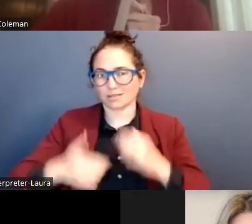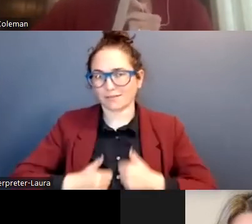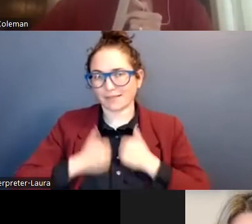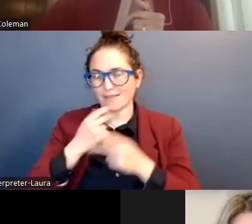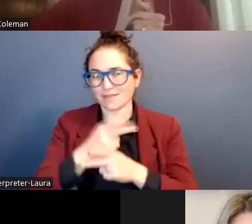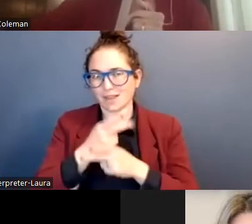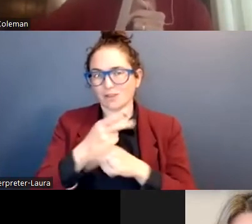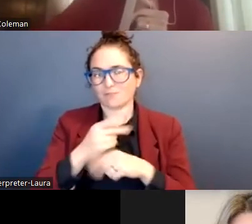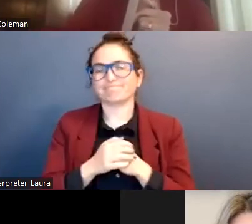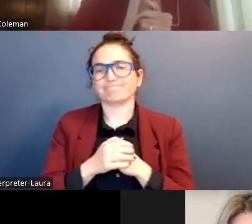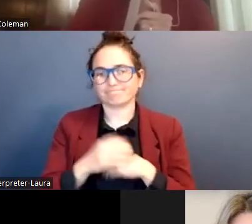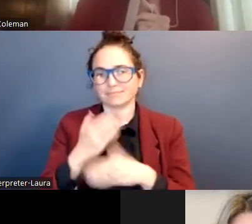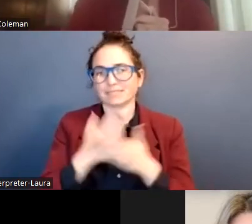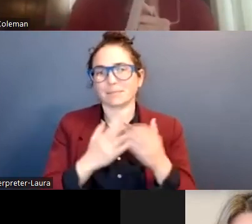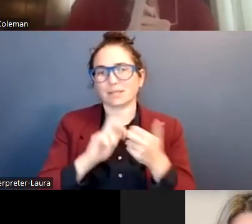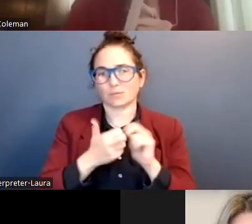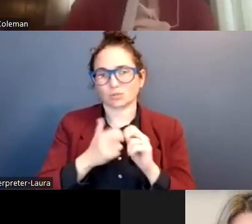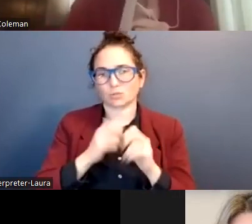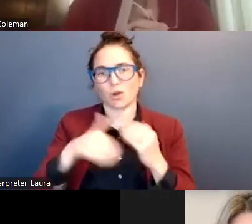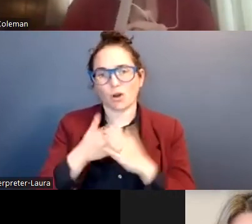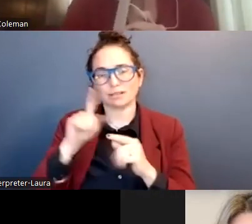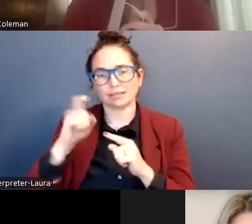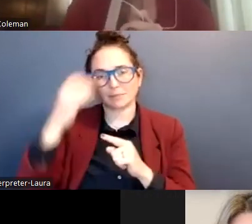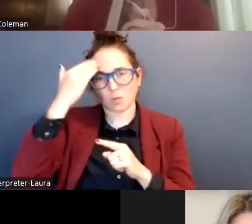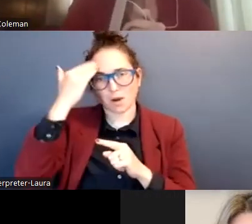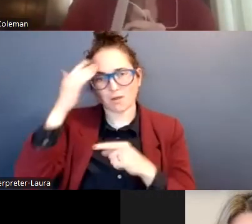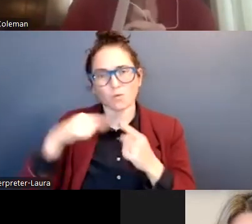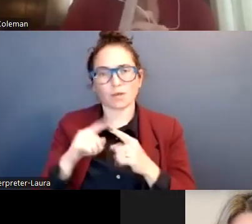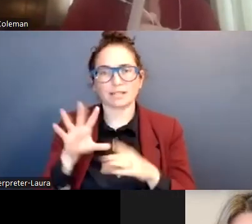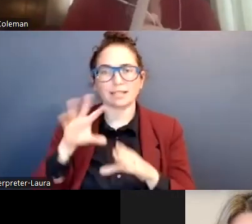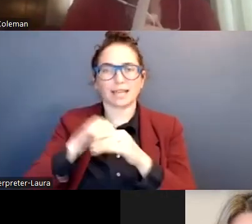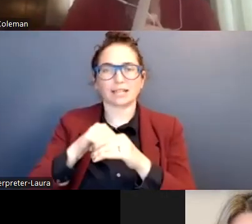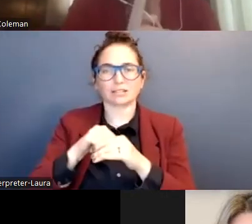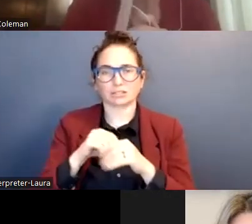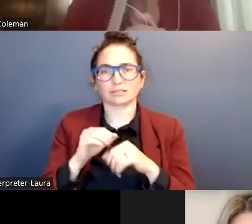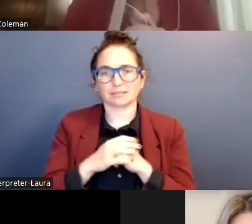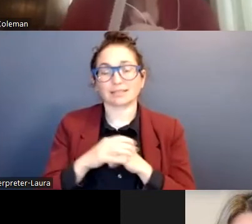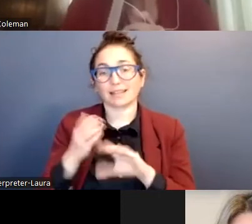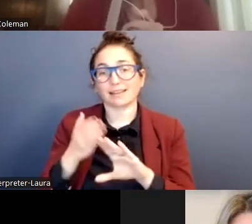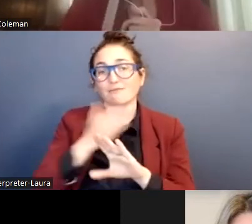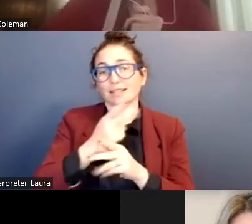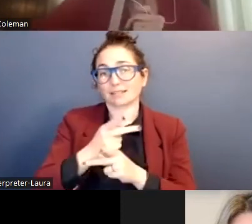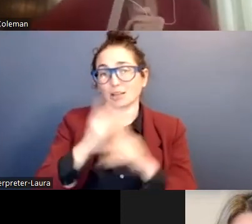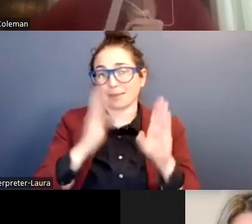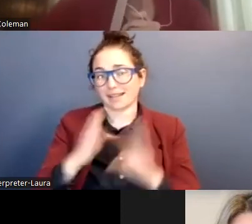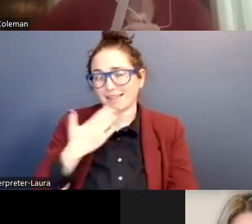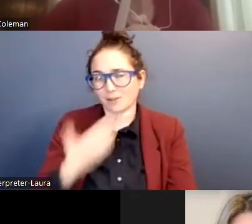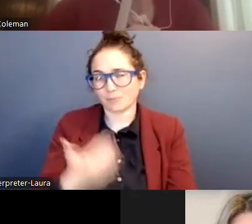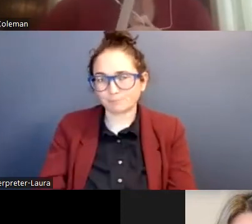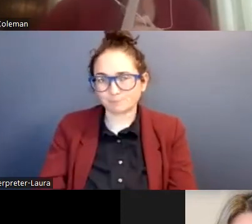some of the issues we should all be aware of when engaged in best care planning. Thank you. Leigh Ann Kingsbury: Thank you,